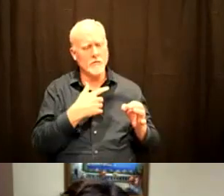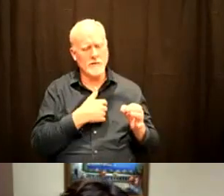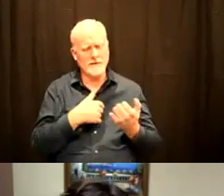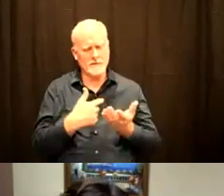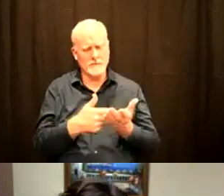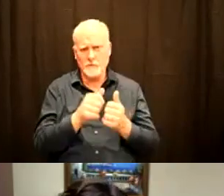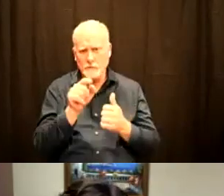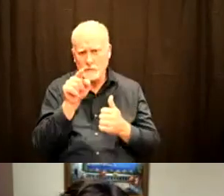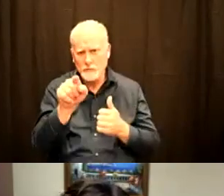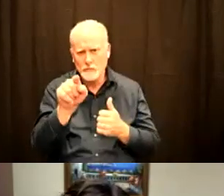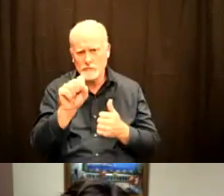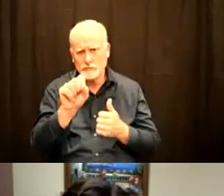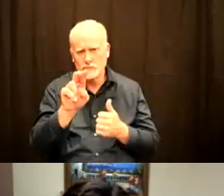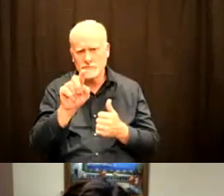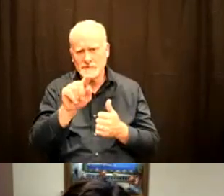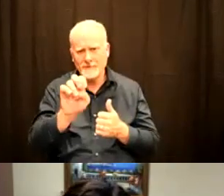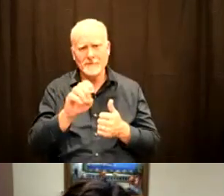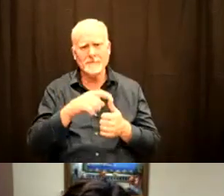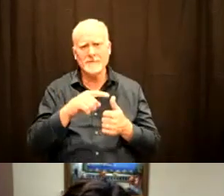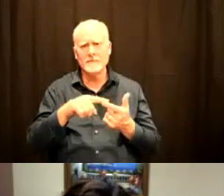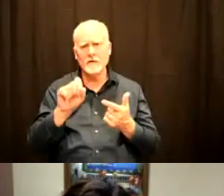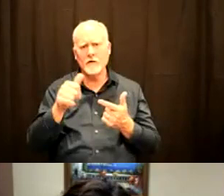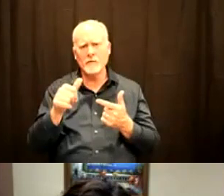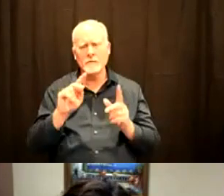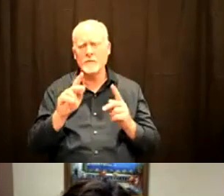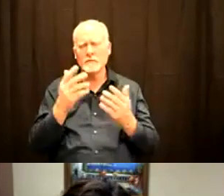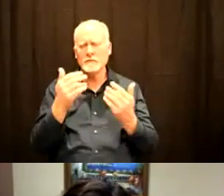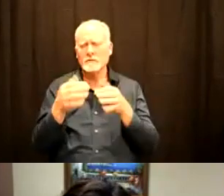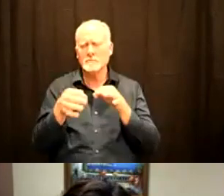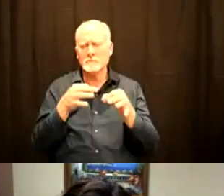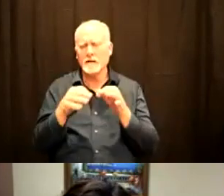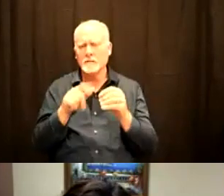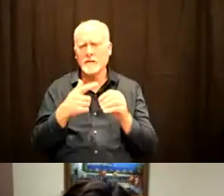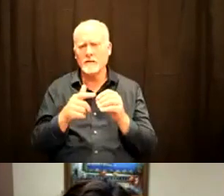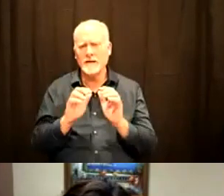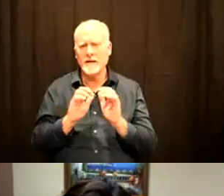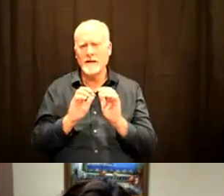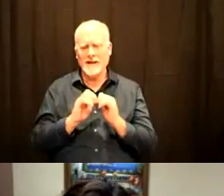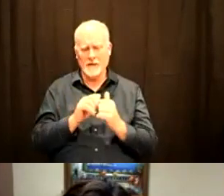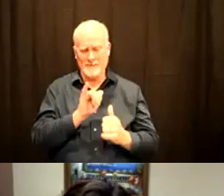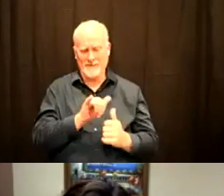other public health experts talk to talk to us a little bit about how we use that data to come